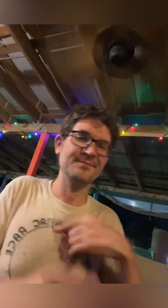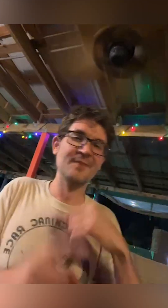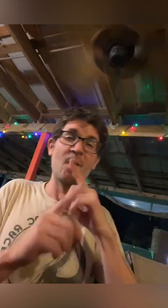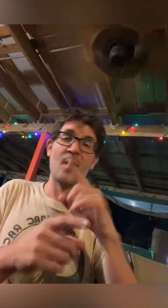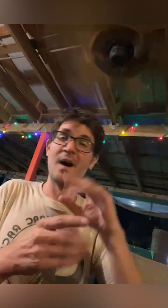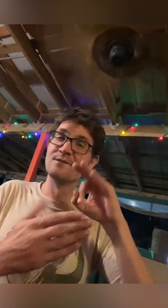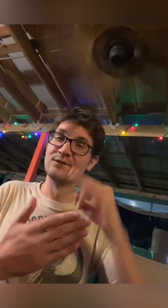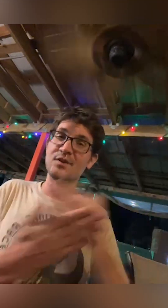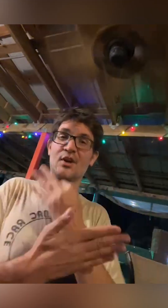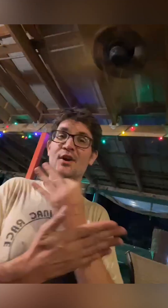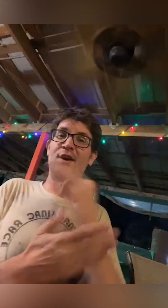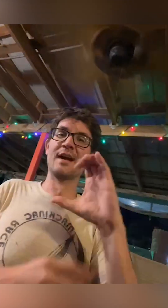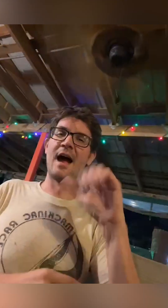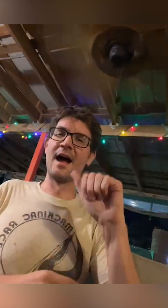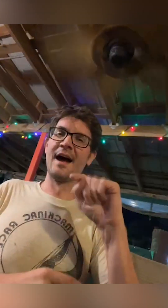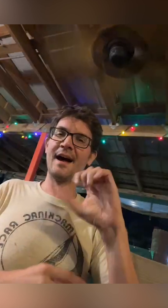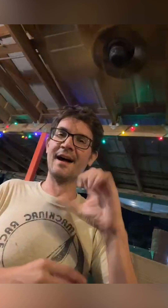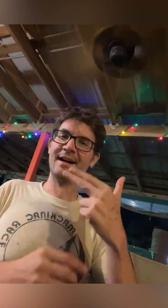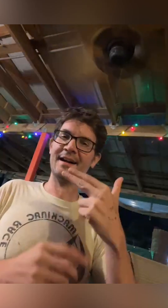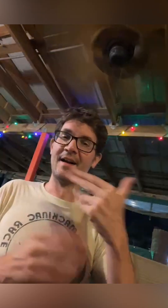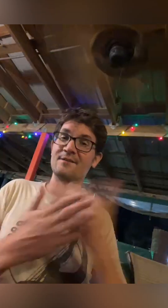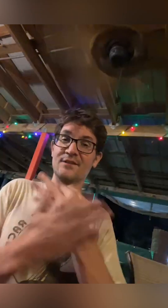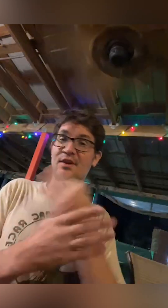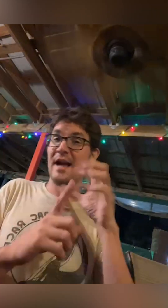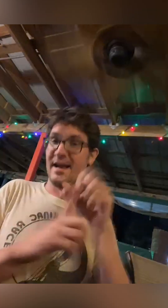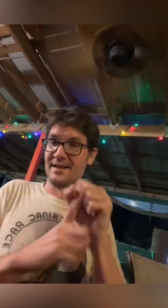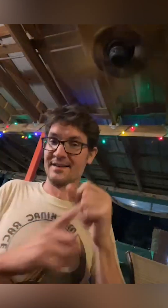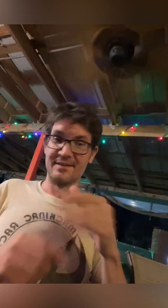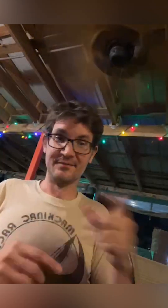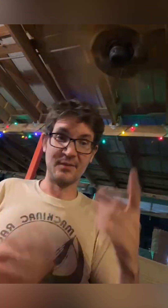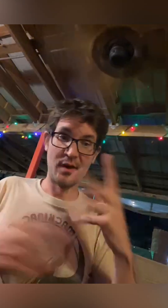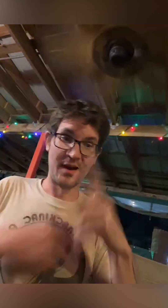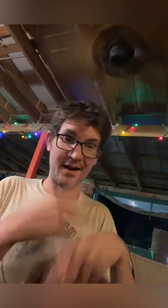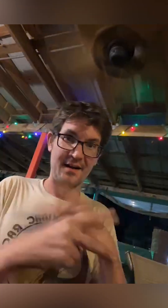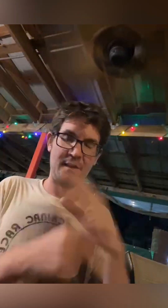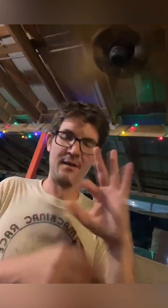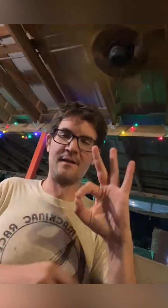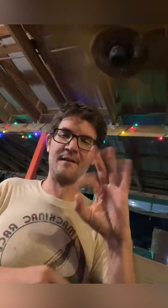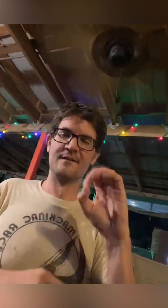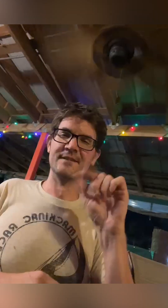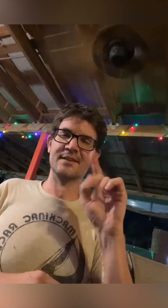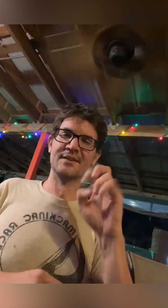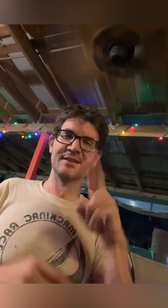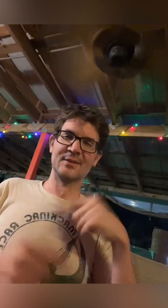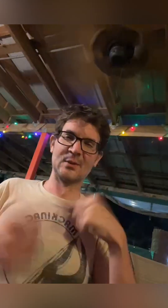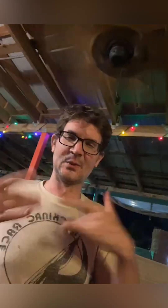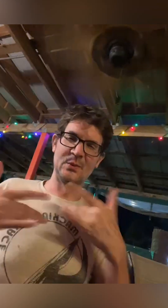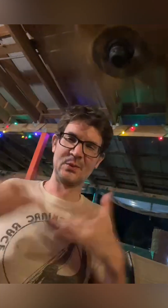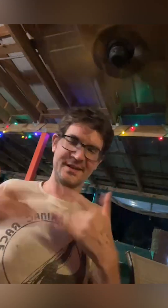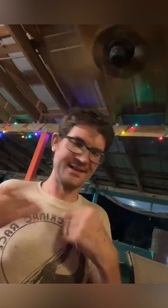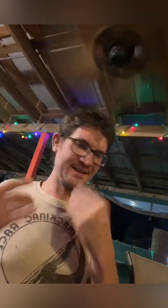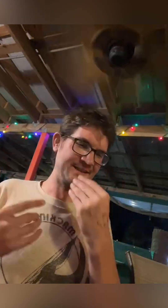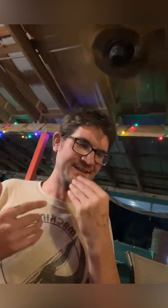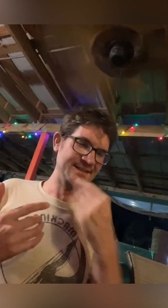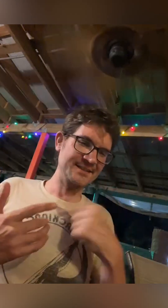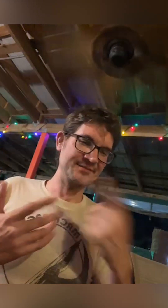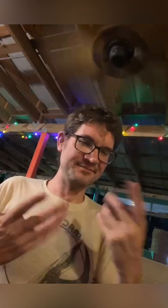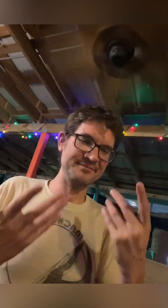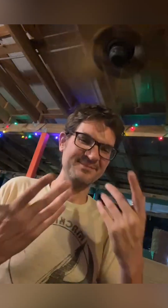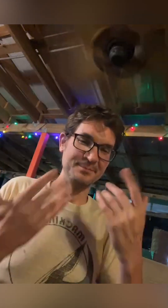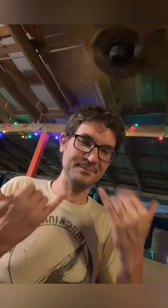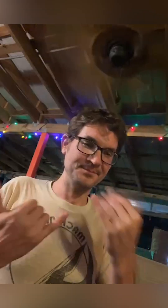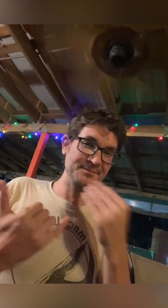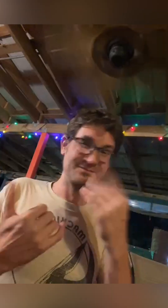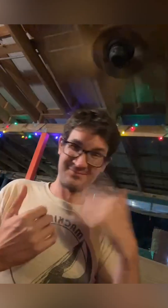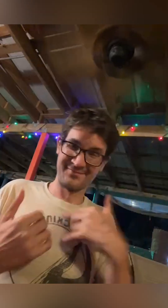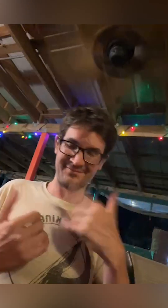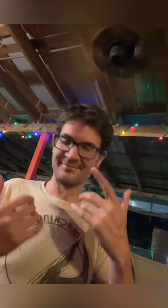Fresh Catch! It’s flounder. I’m looking forward.